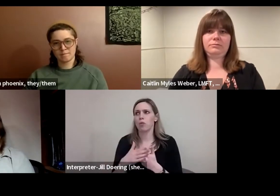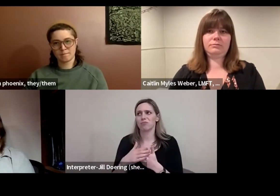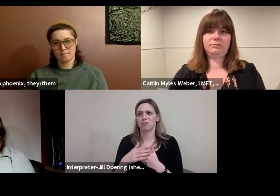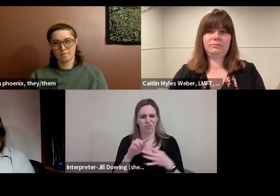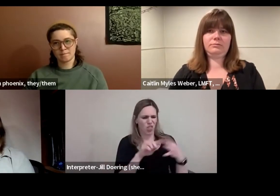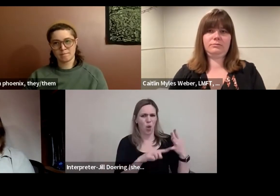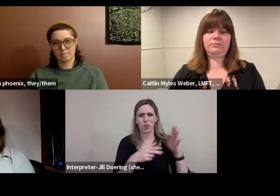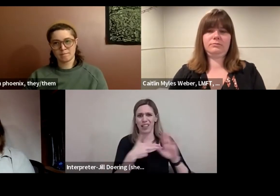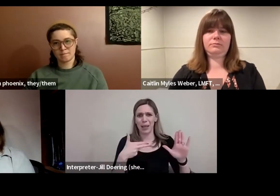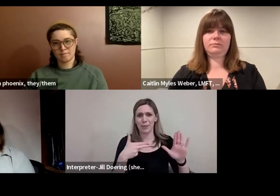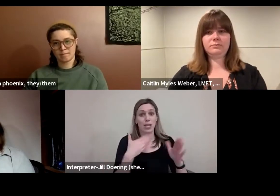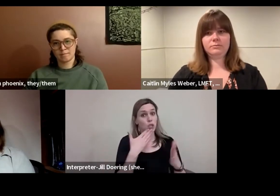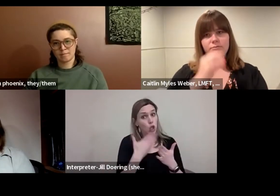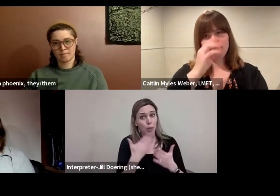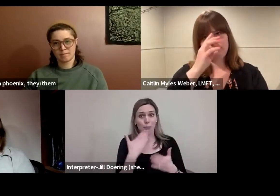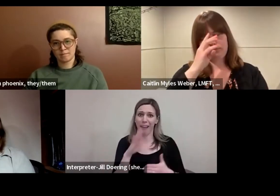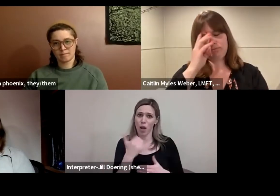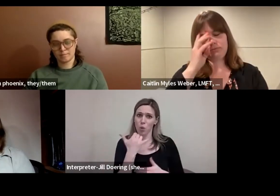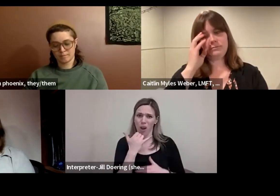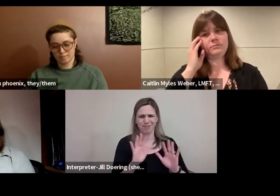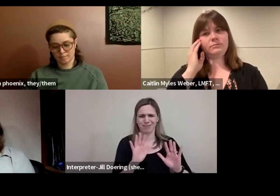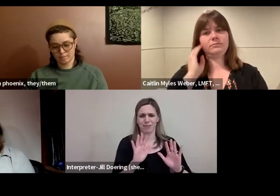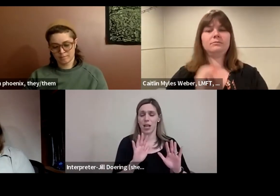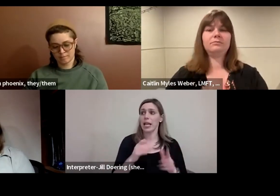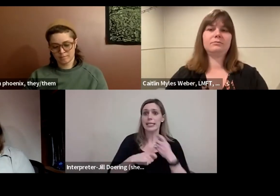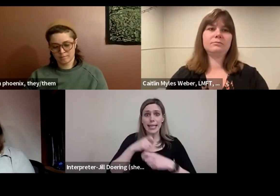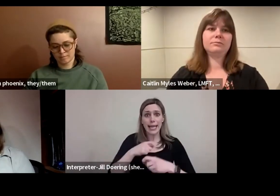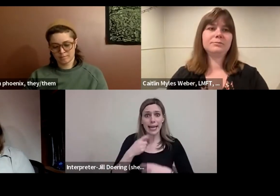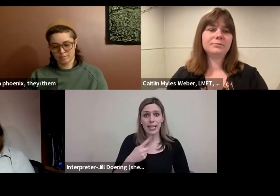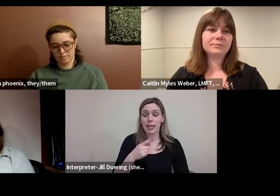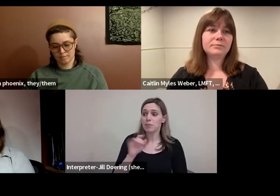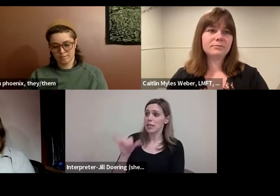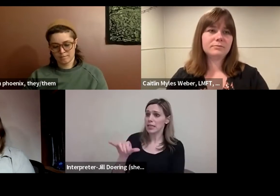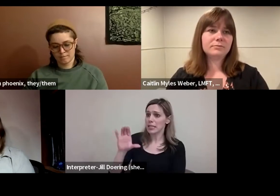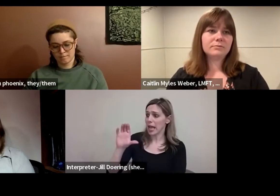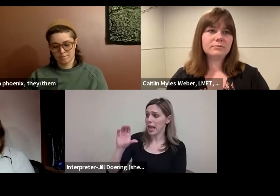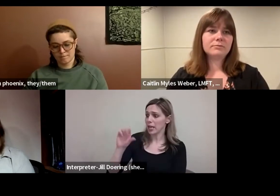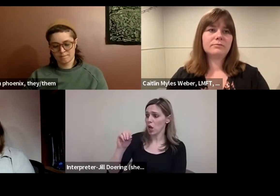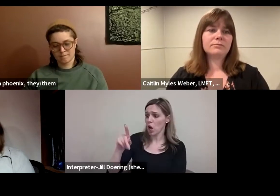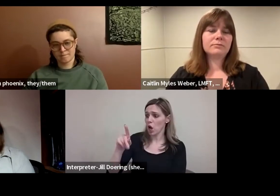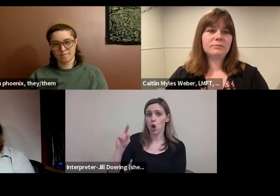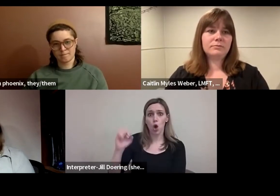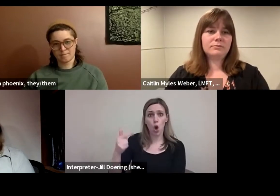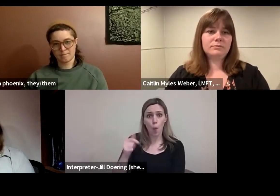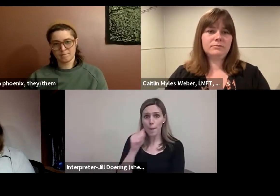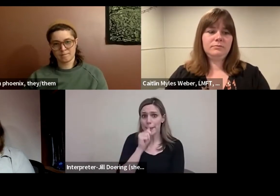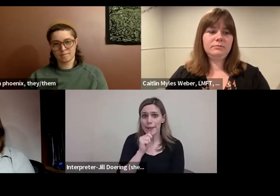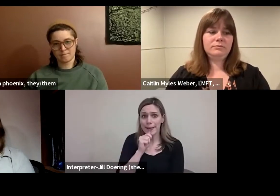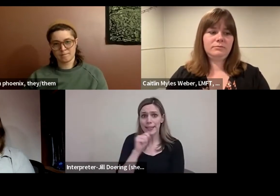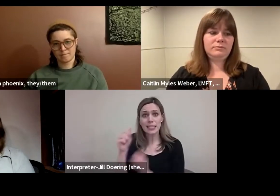I like the idea of is this a coping skill that you wish to continue all your life? Do you feel that it is healthy for you